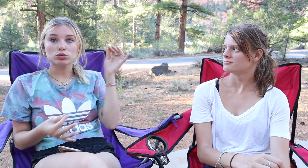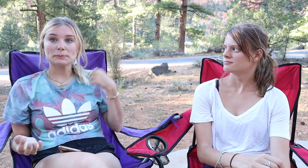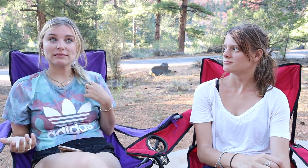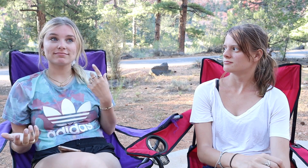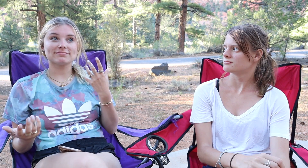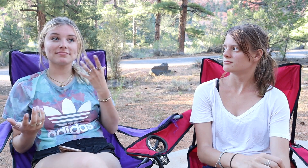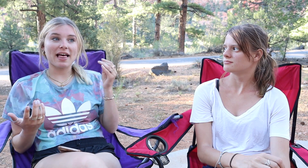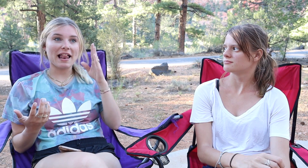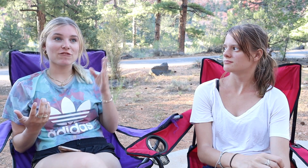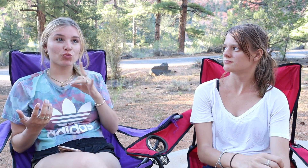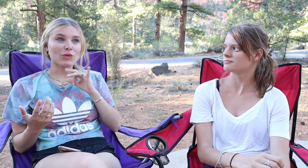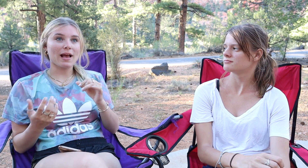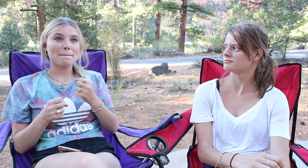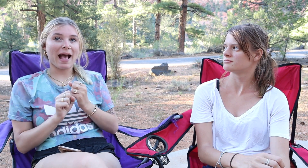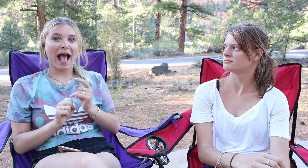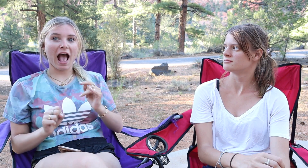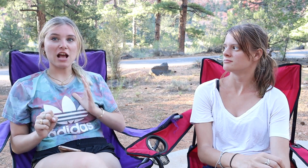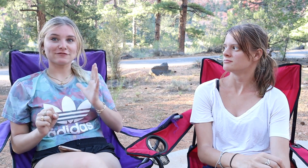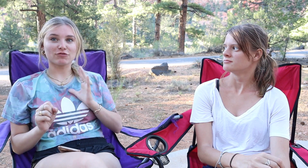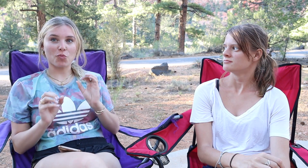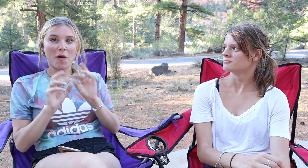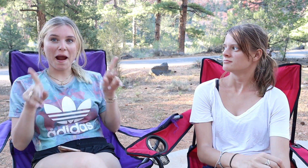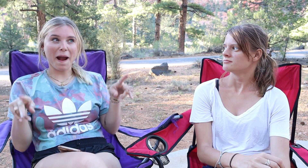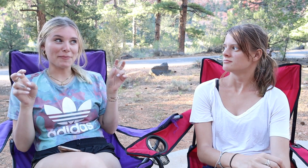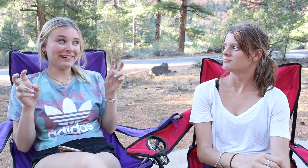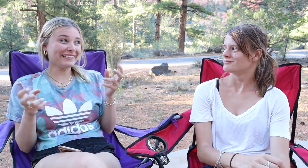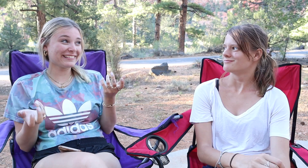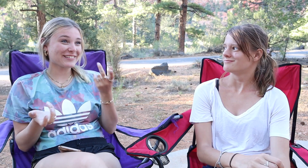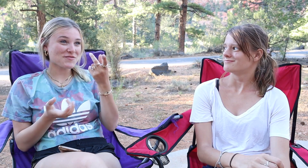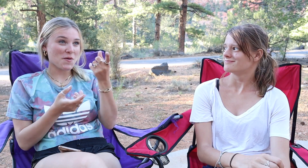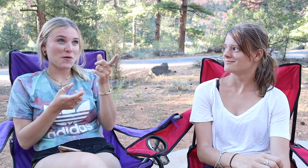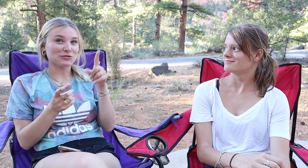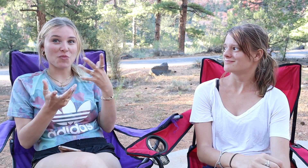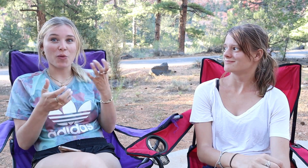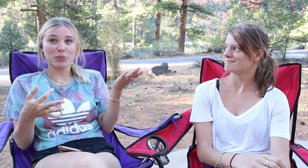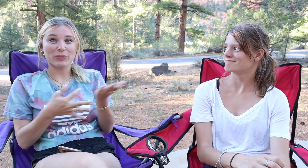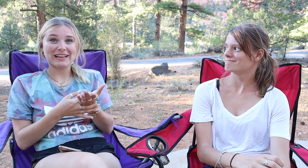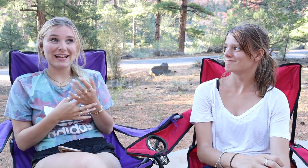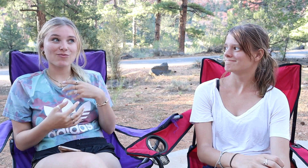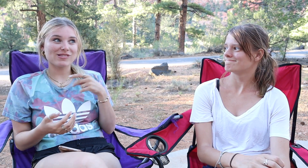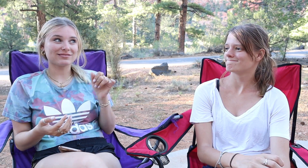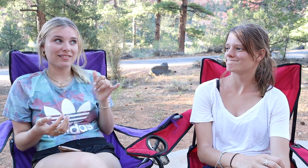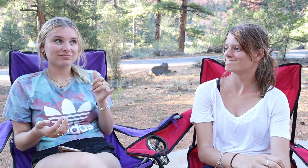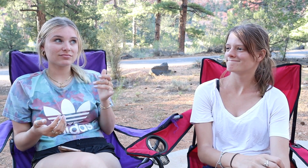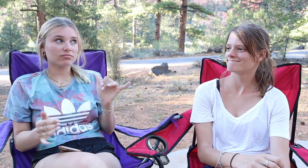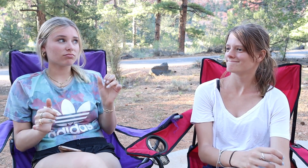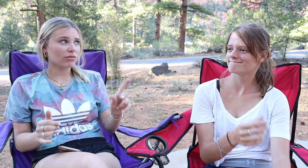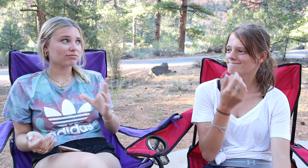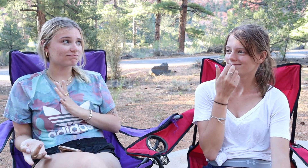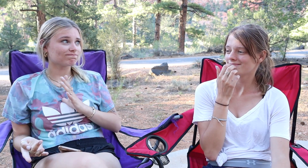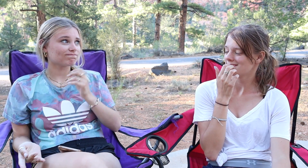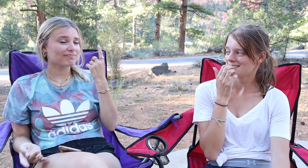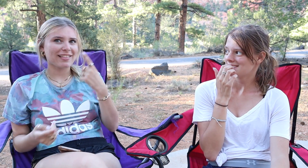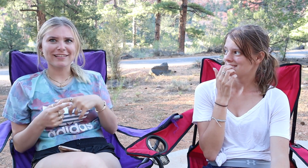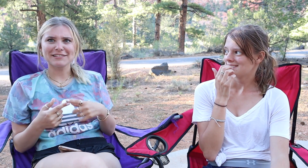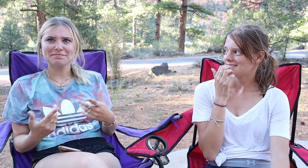and we never really officially break it off our relationship he was like we need a break for a little bit but then he ghosted me I was like I understand that